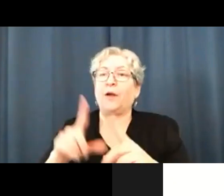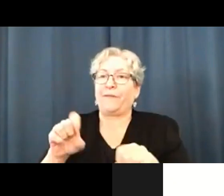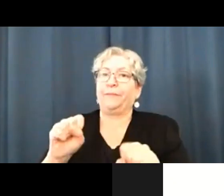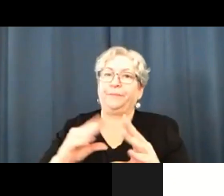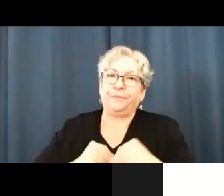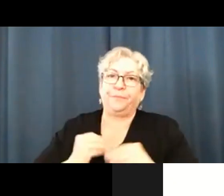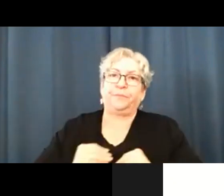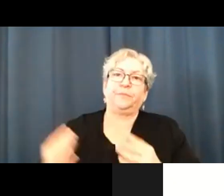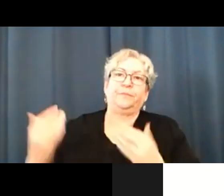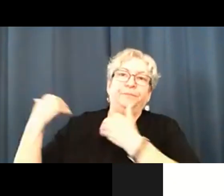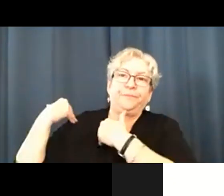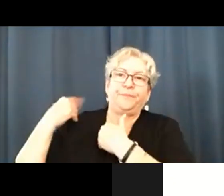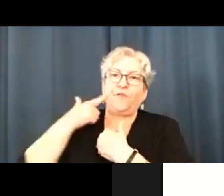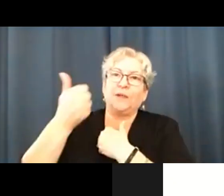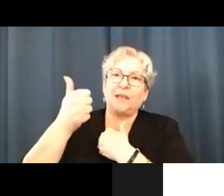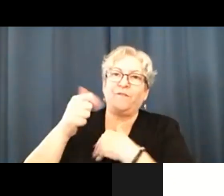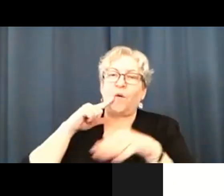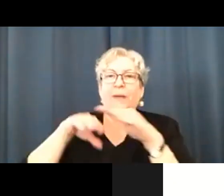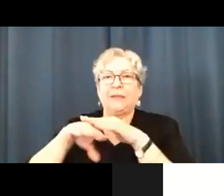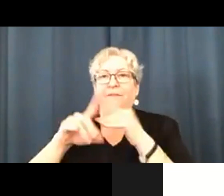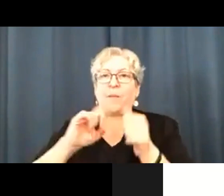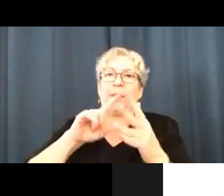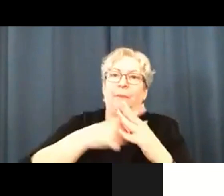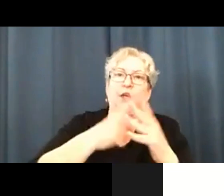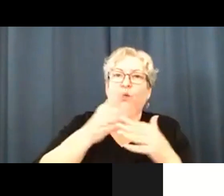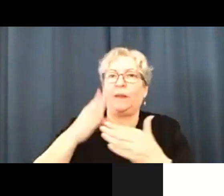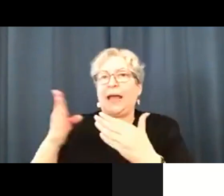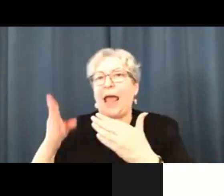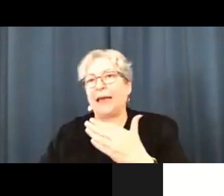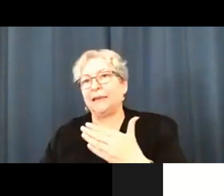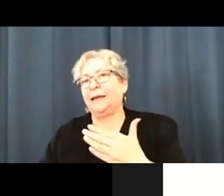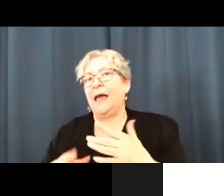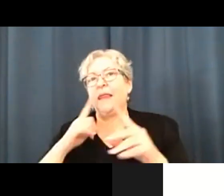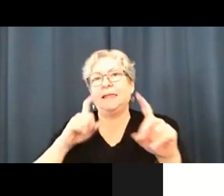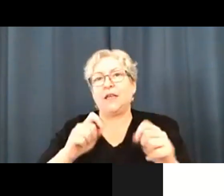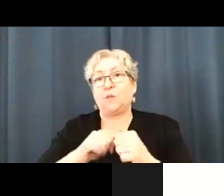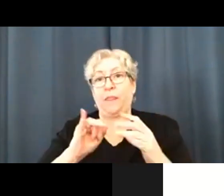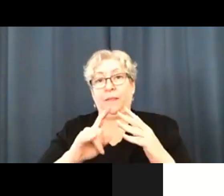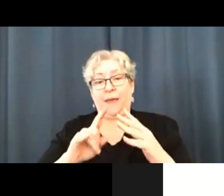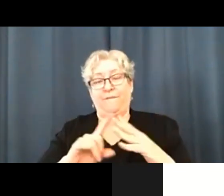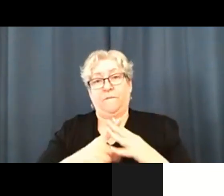for accessibility, start to finish and test what the experience is like with it on. In our experience, those tend...